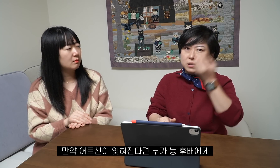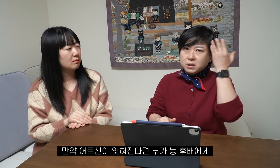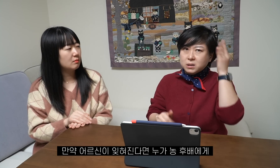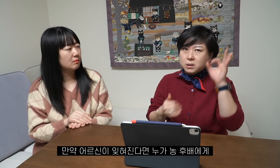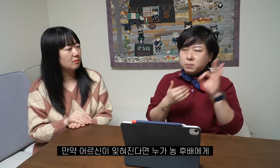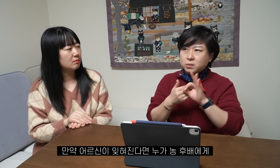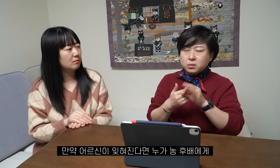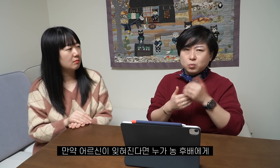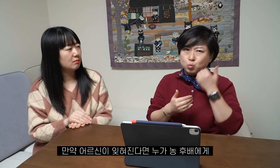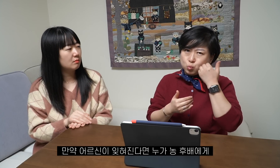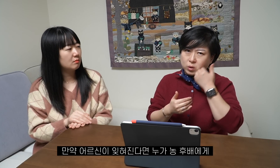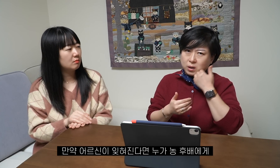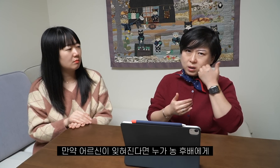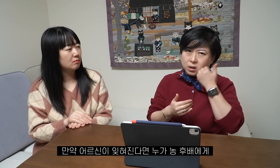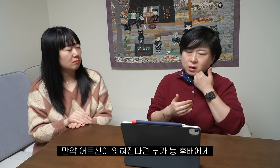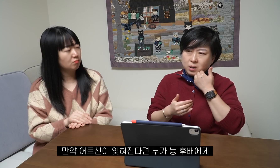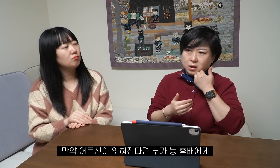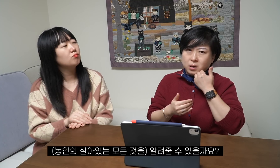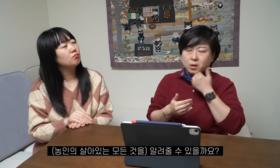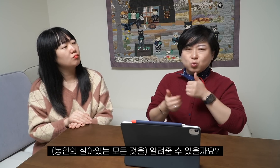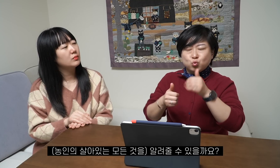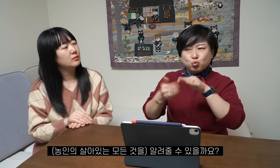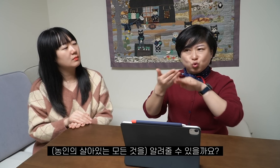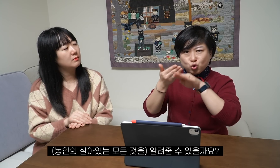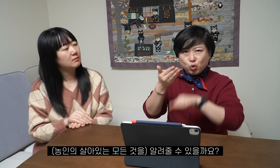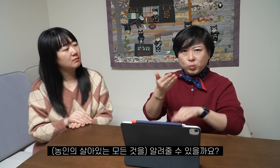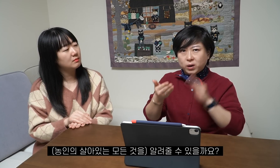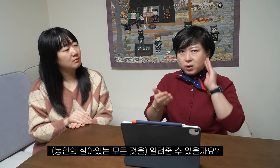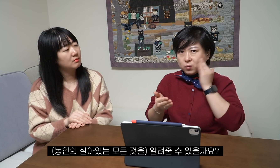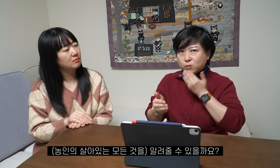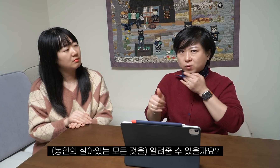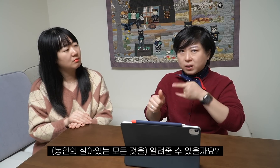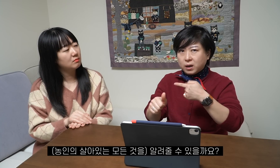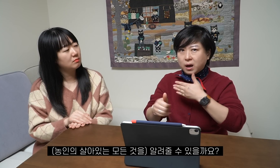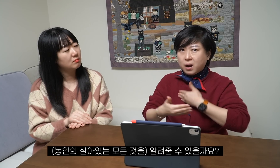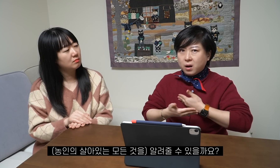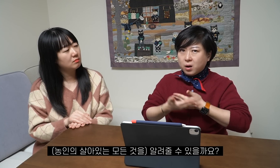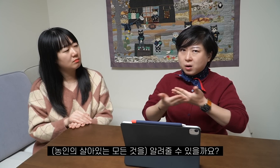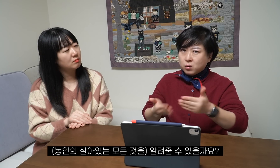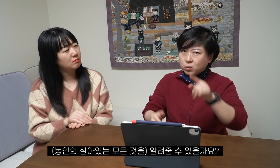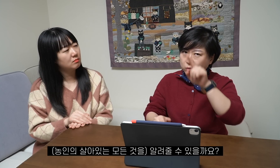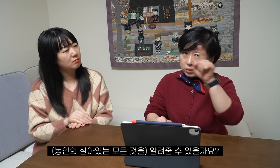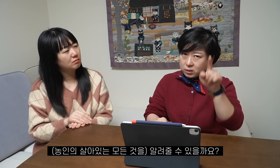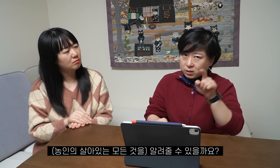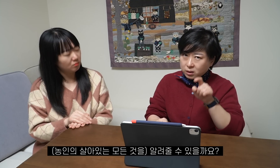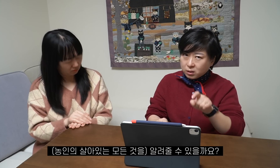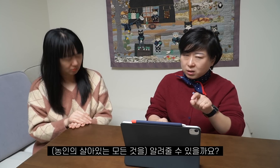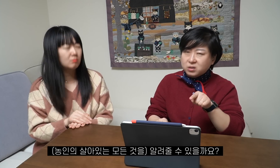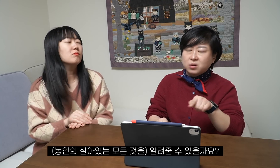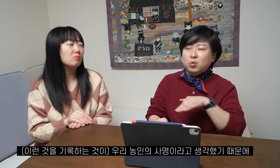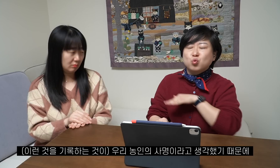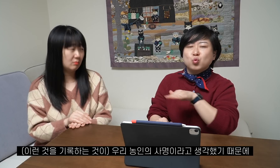If the old man is forgotten, who can tell the deaf juniors (everything about the deaf)?